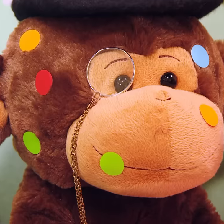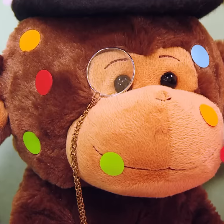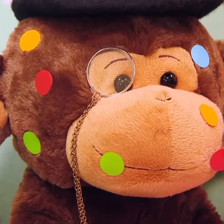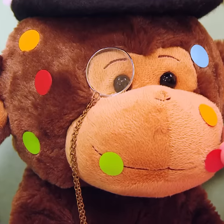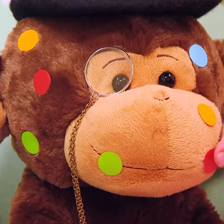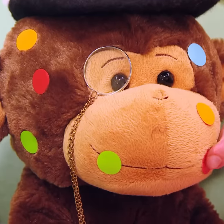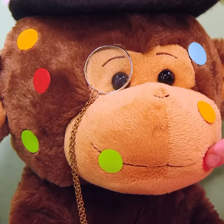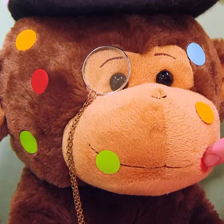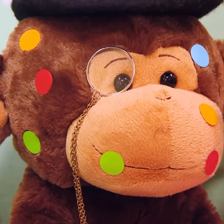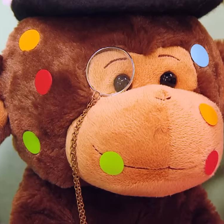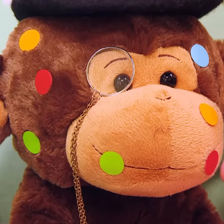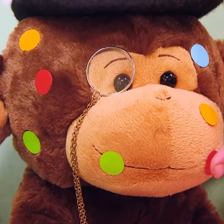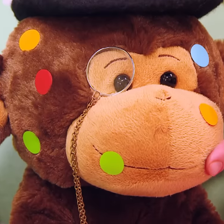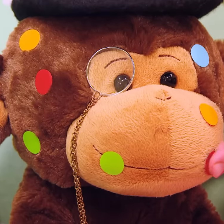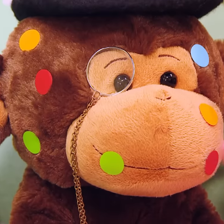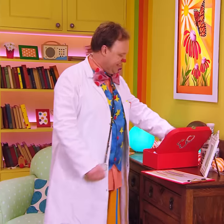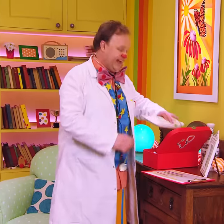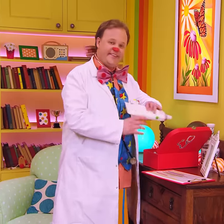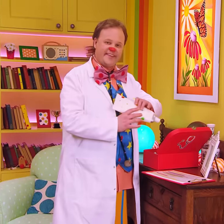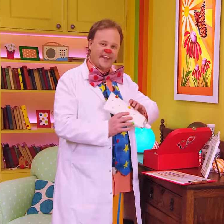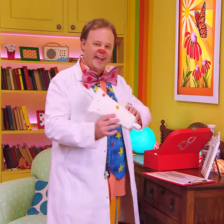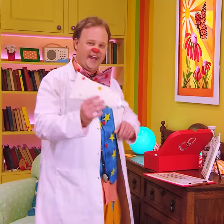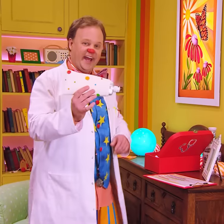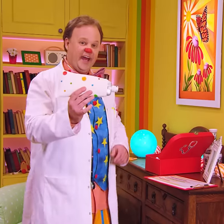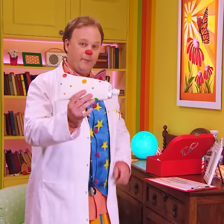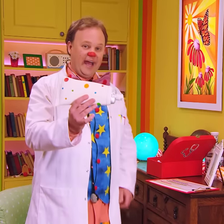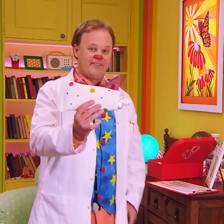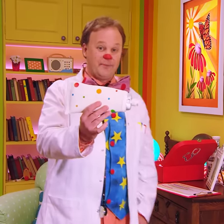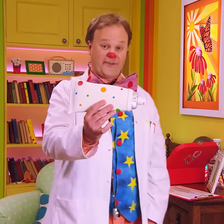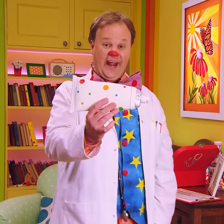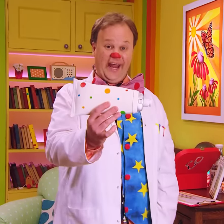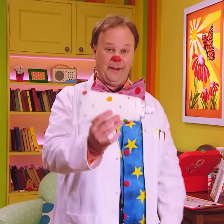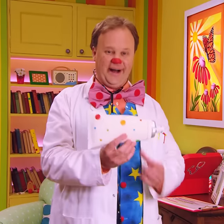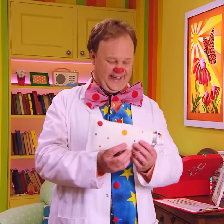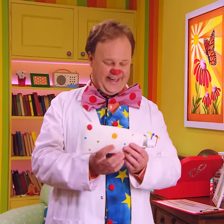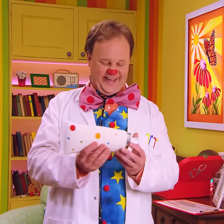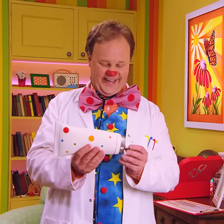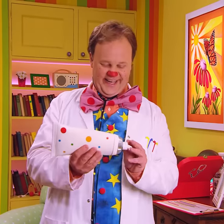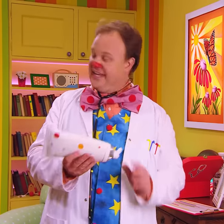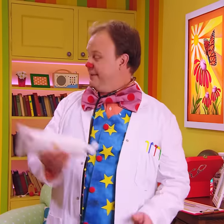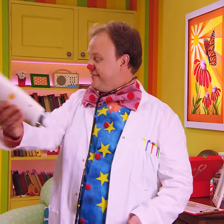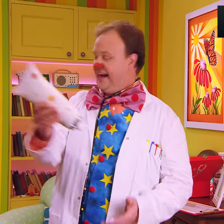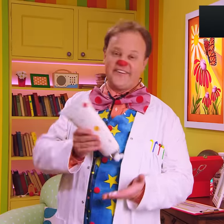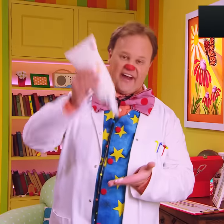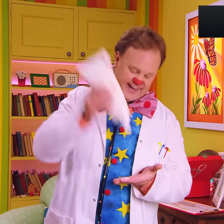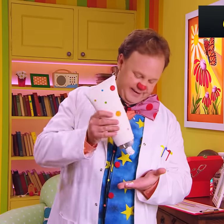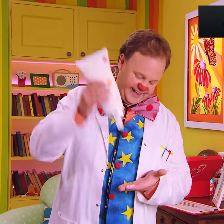cream for polly dolly just the thing we have some cream you'll be right in brain in a minute